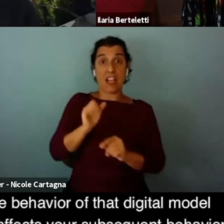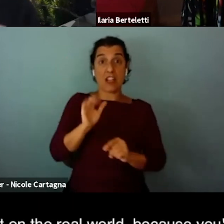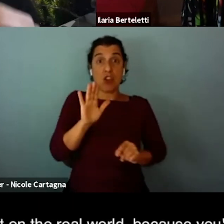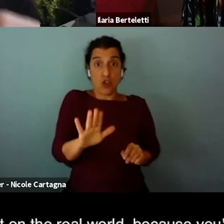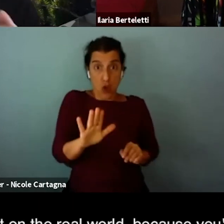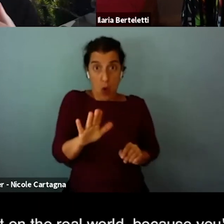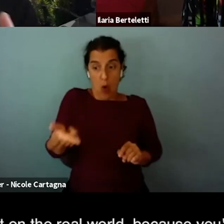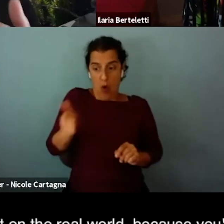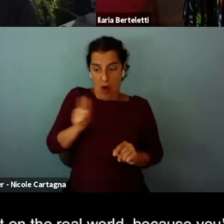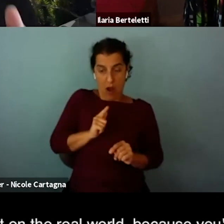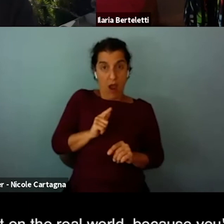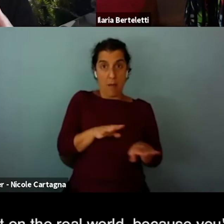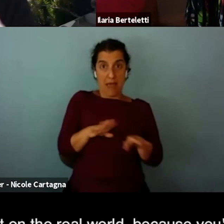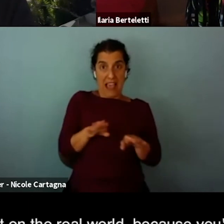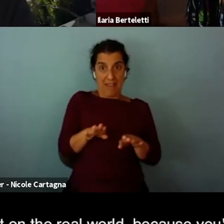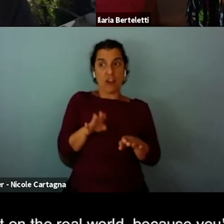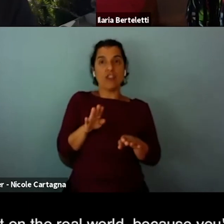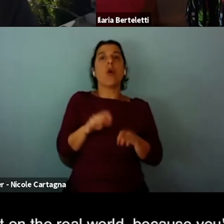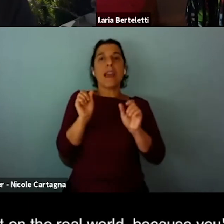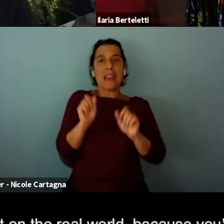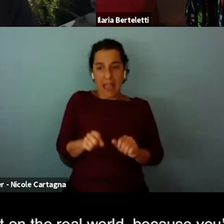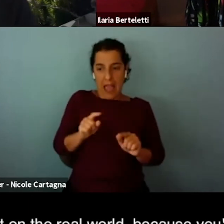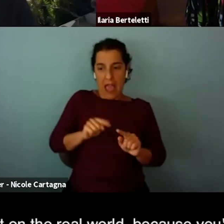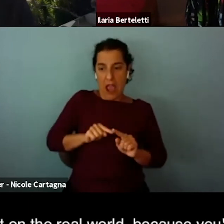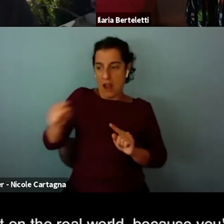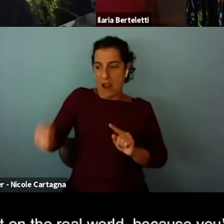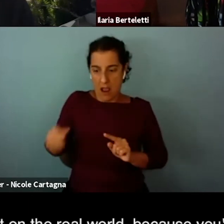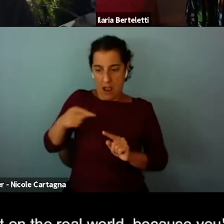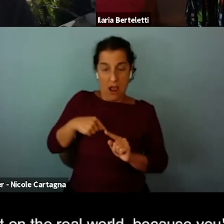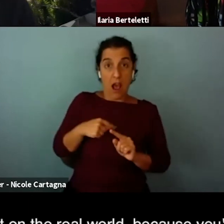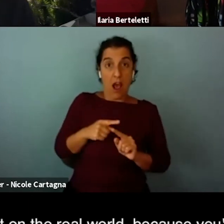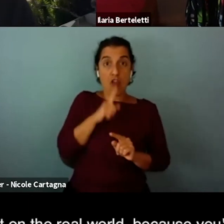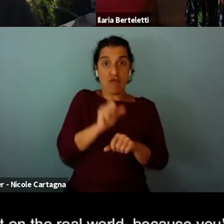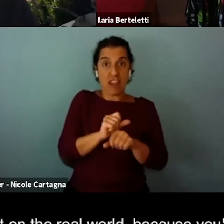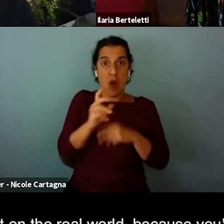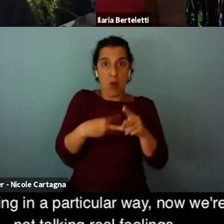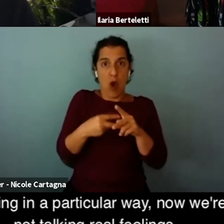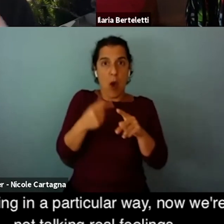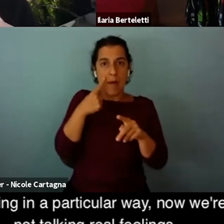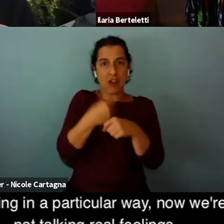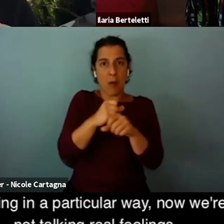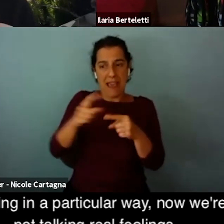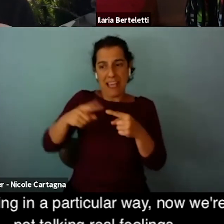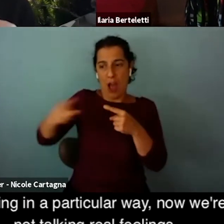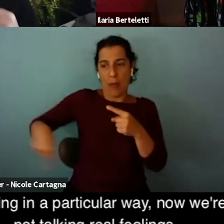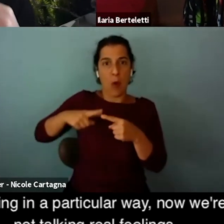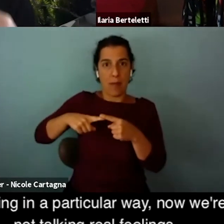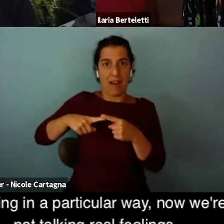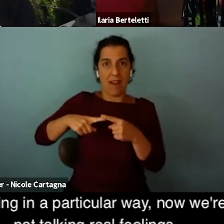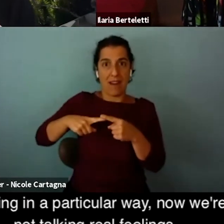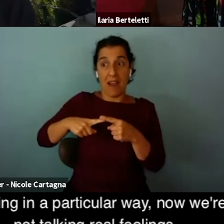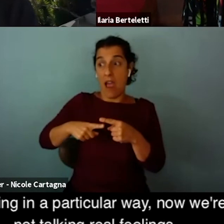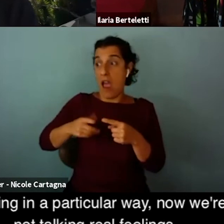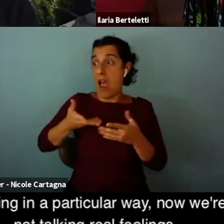so it can have an effect on the real world because you're creating a loop and so if the digital model